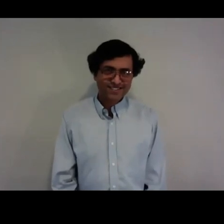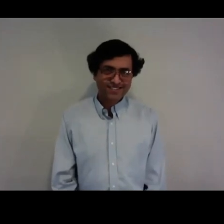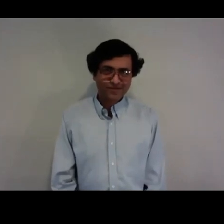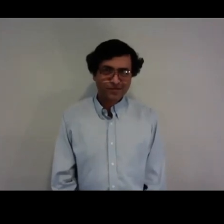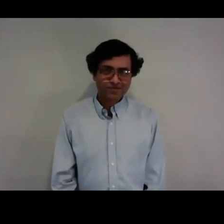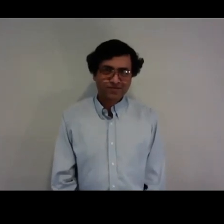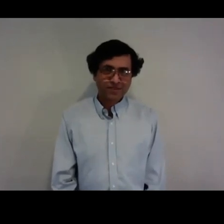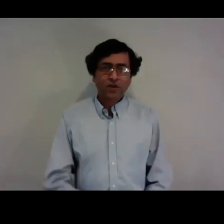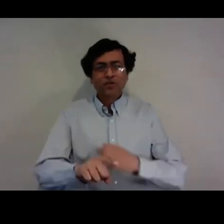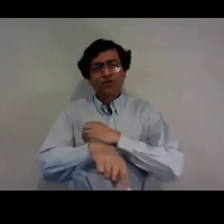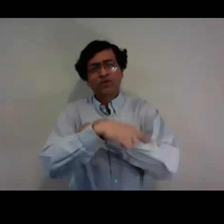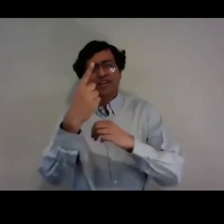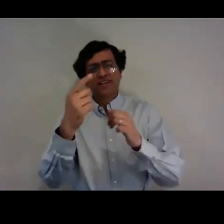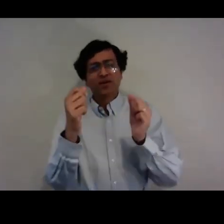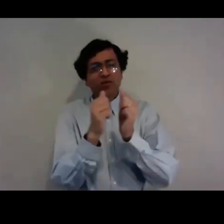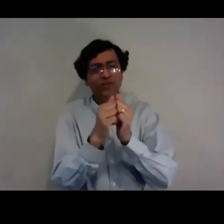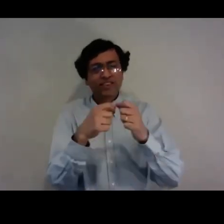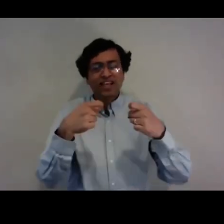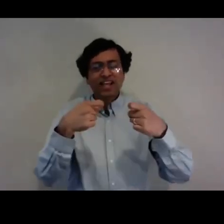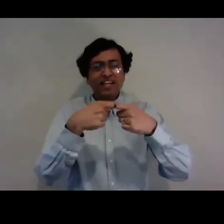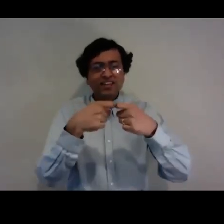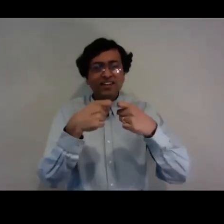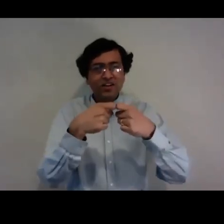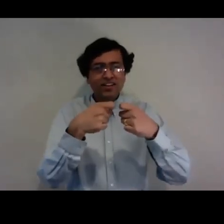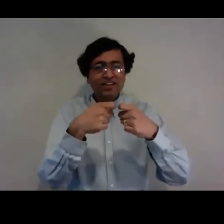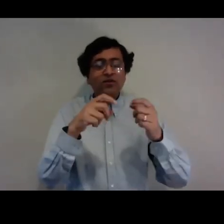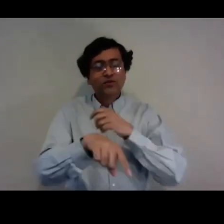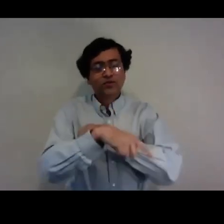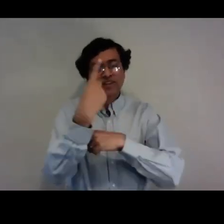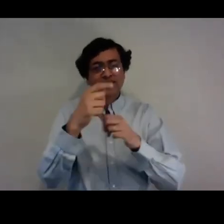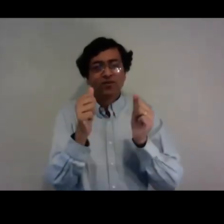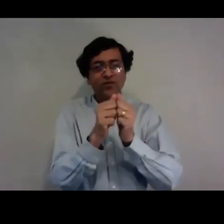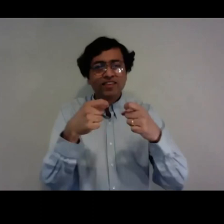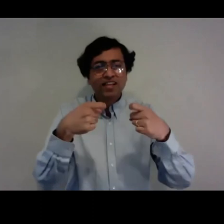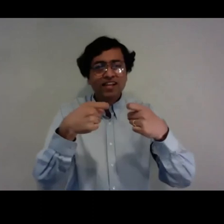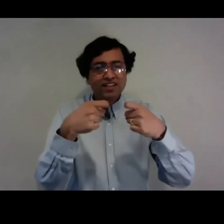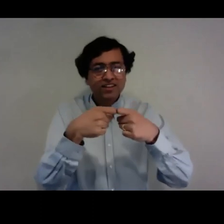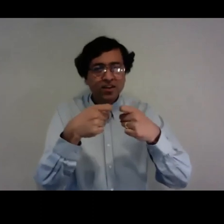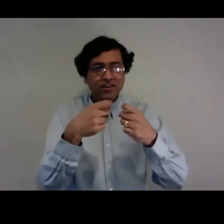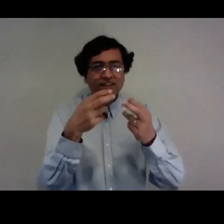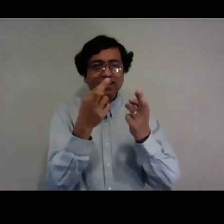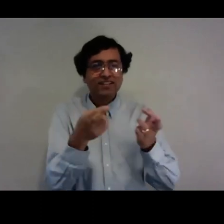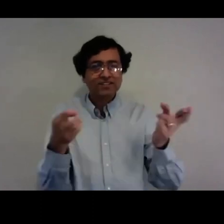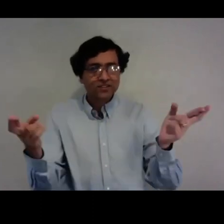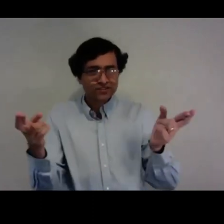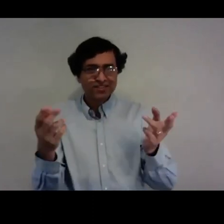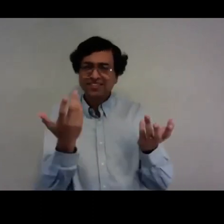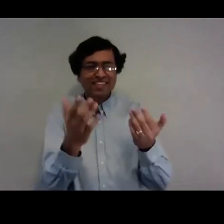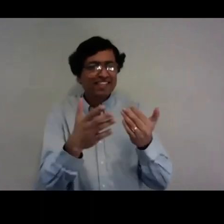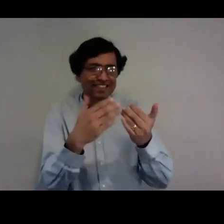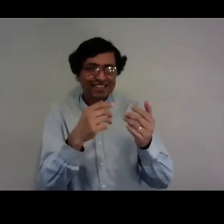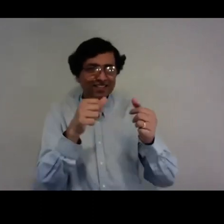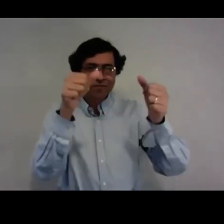ahead of time, for everyone's benefit. And these days with electronic classrooms and